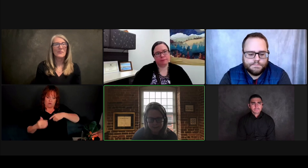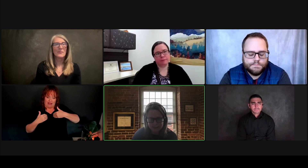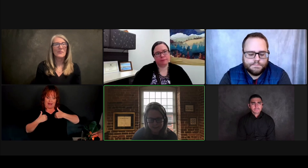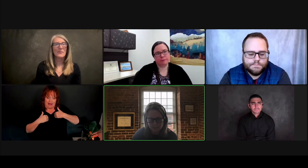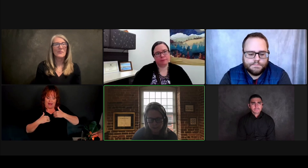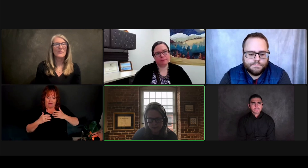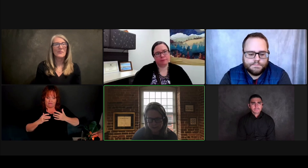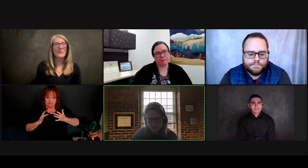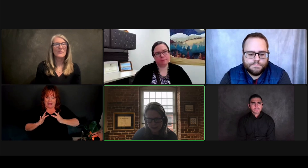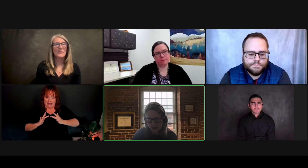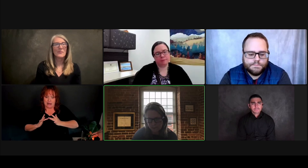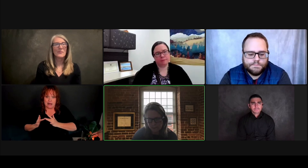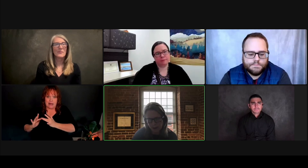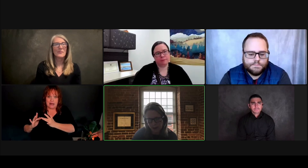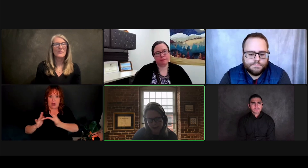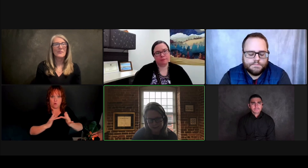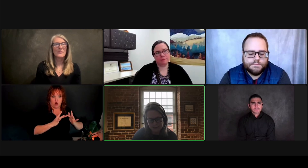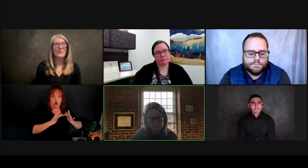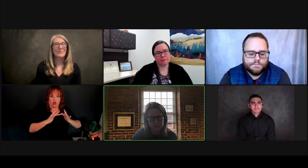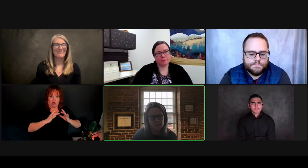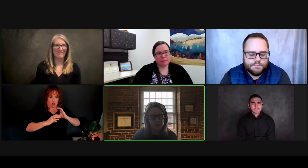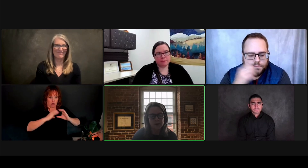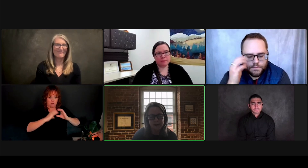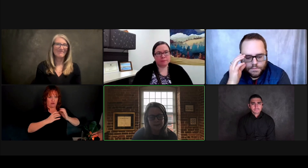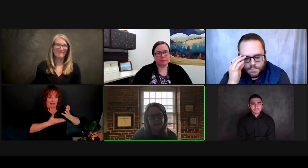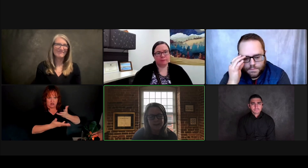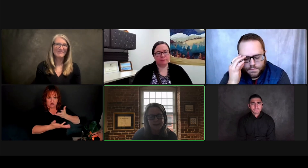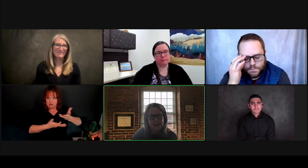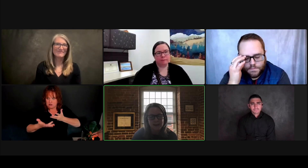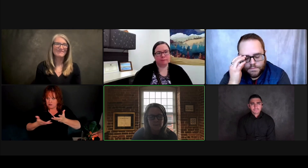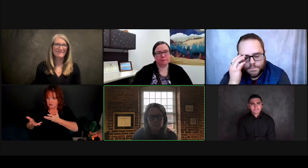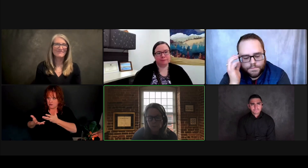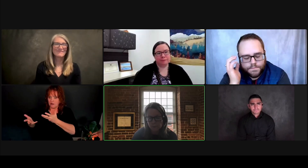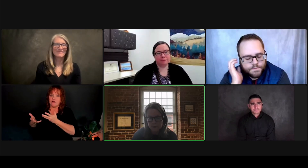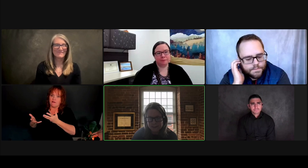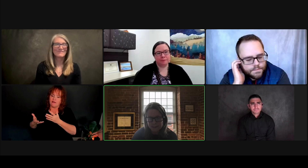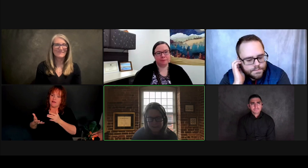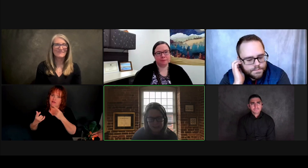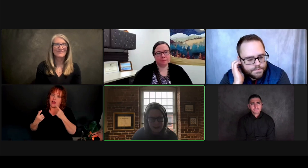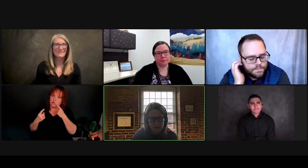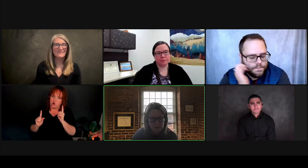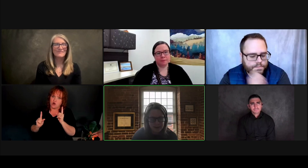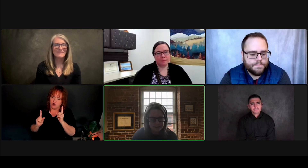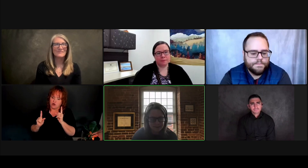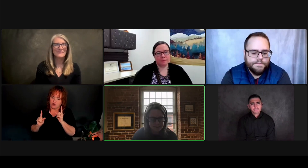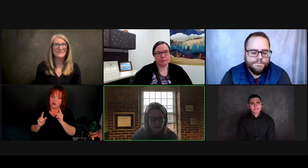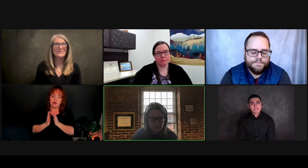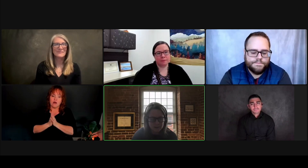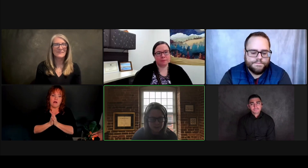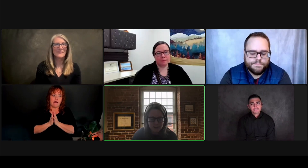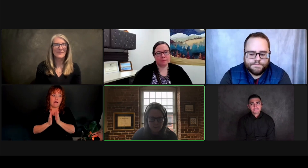that's been set up has been working more recently. And like we've mentioned already,